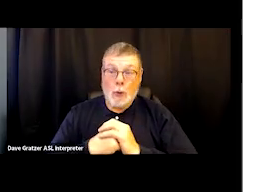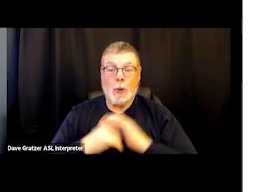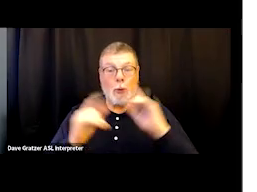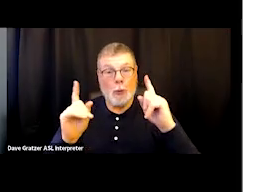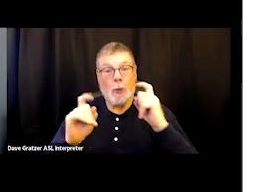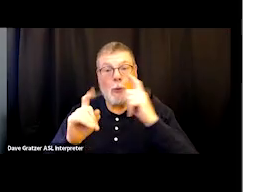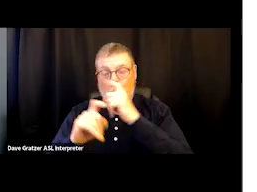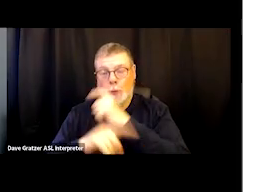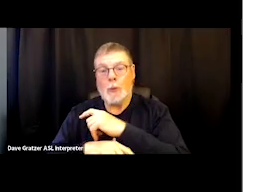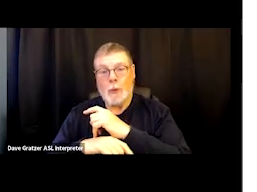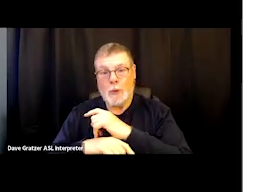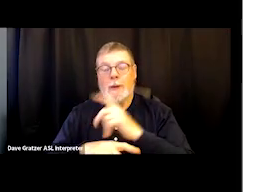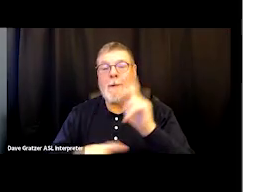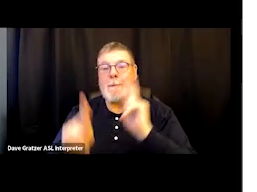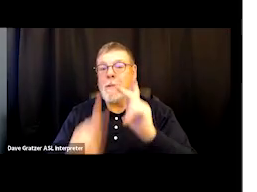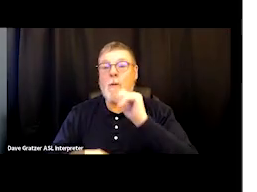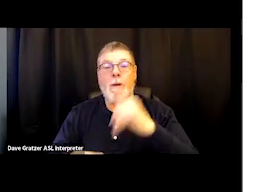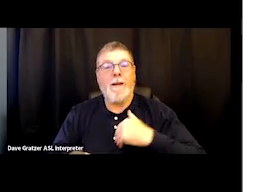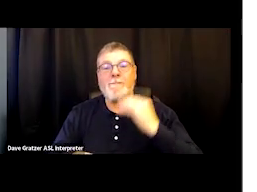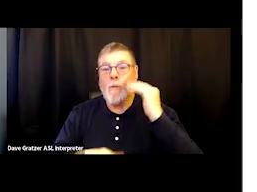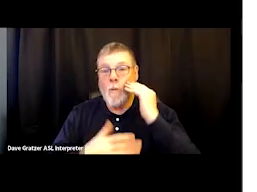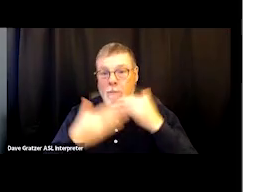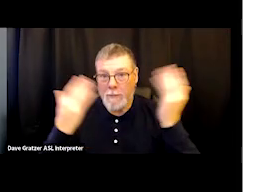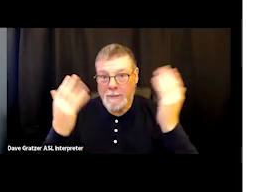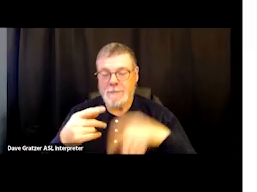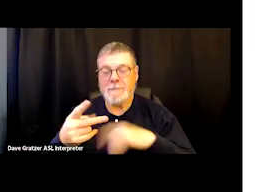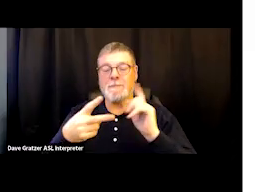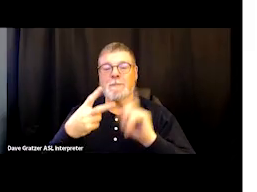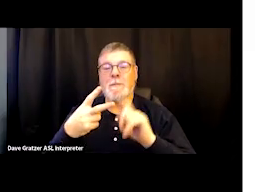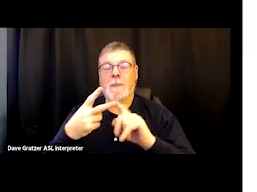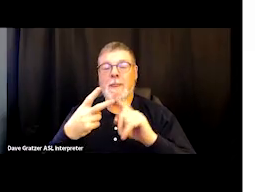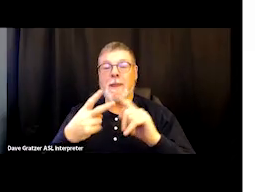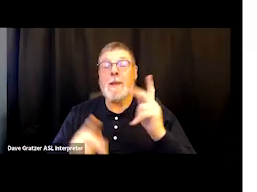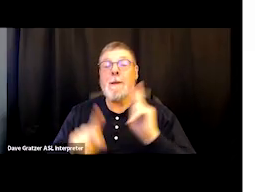for folks experiencing homelessness or for folks with memory impairments